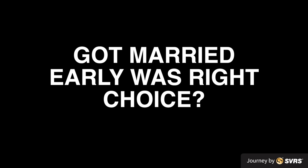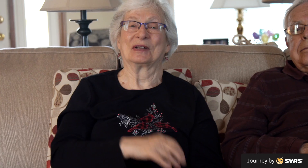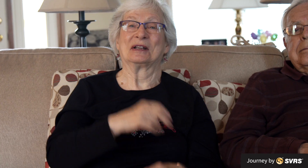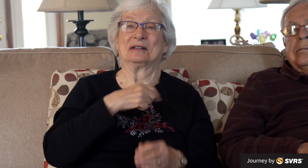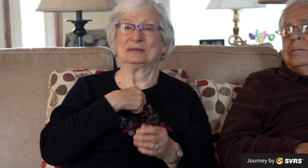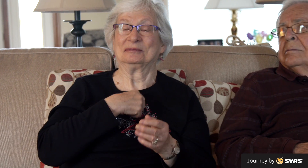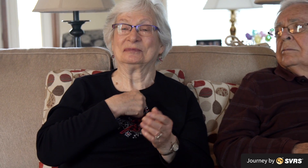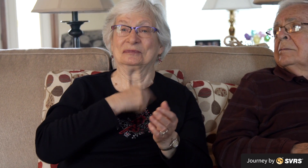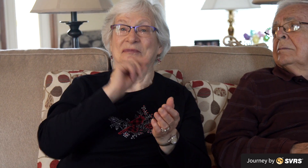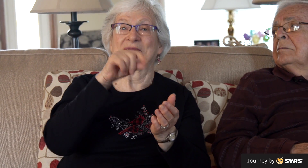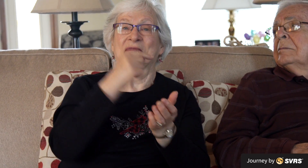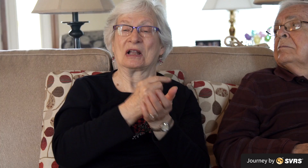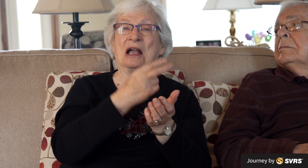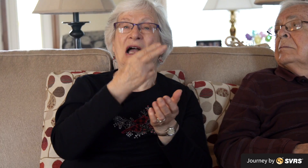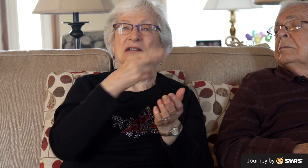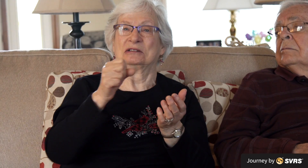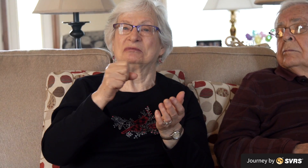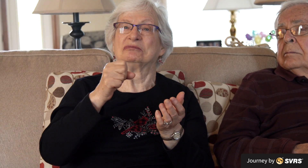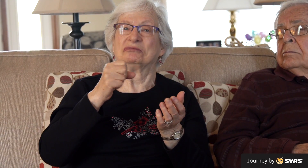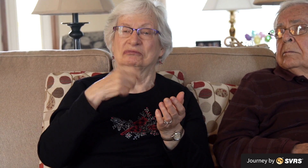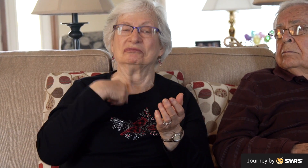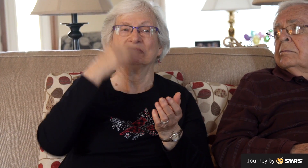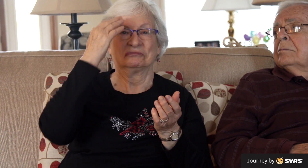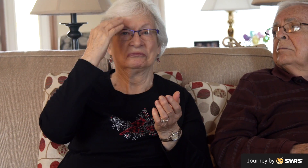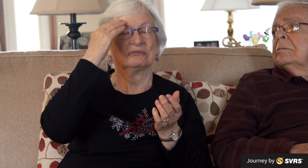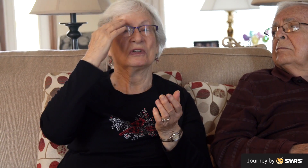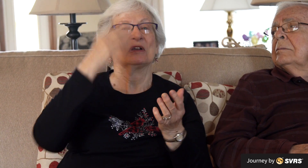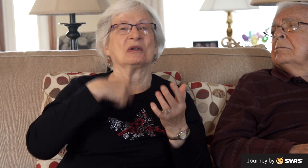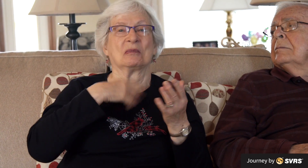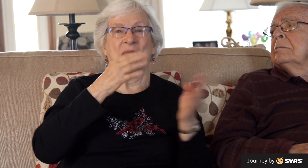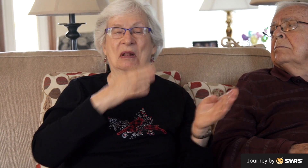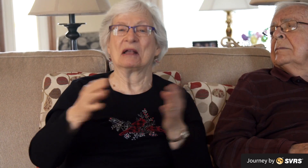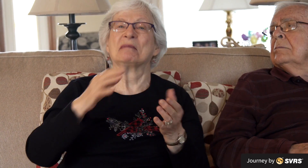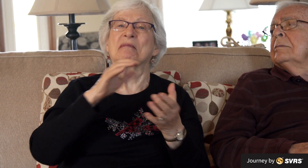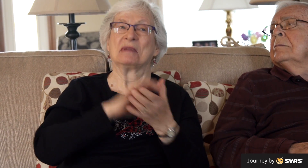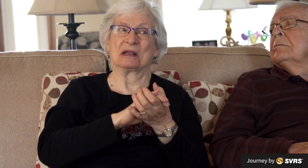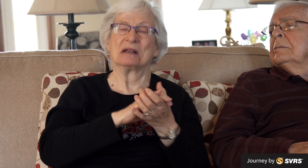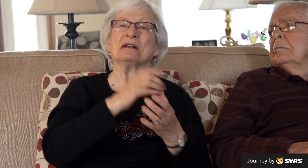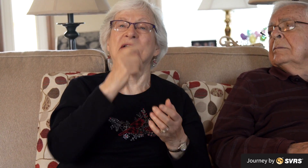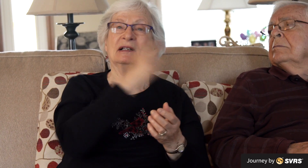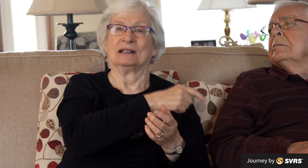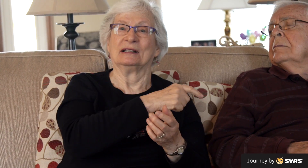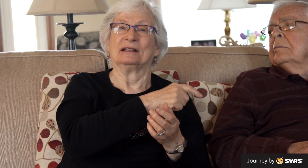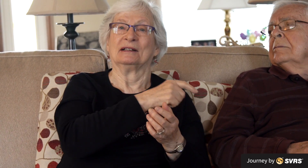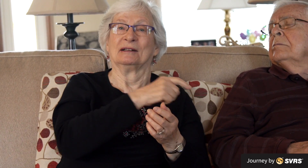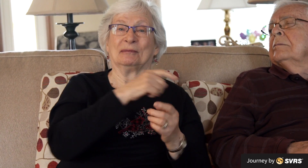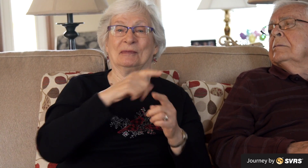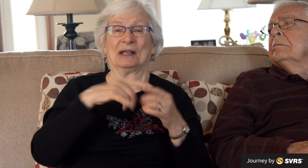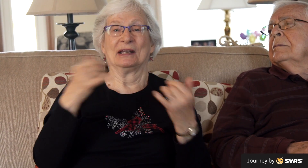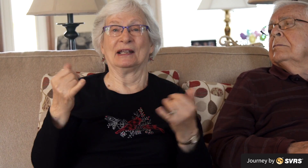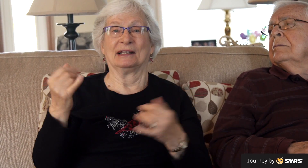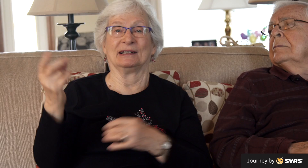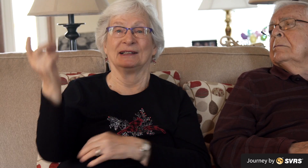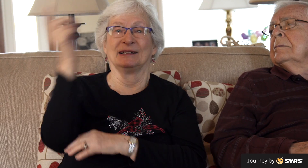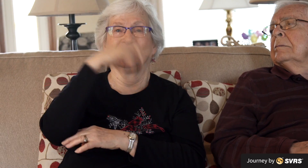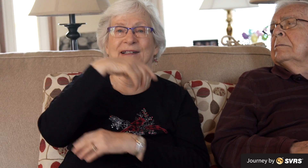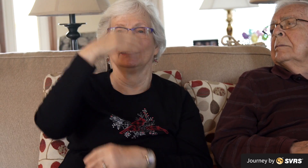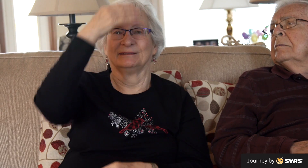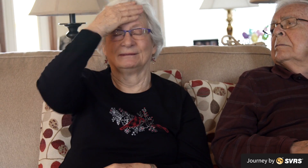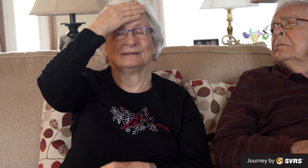When I graduated High School, I already knew I was going to marry him. But, now that I look back at it... wow